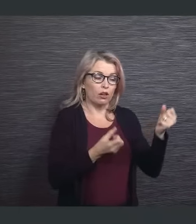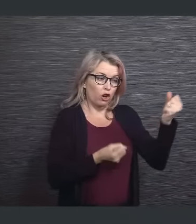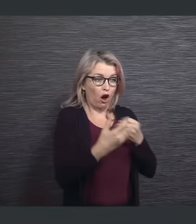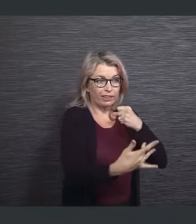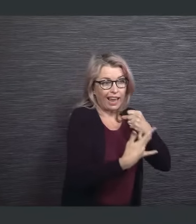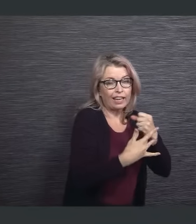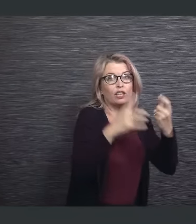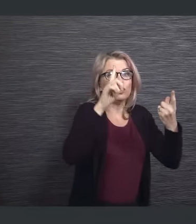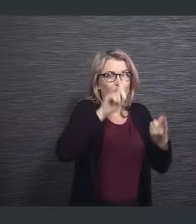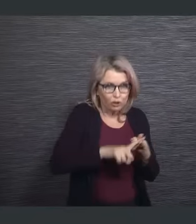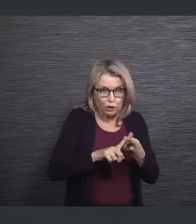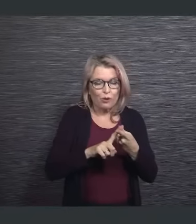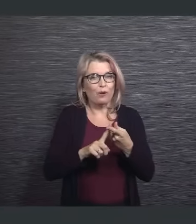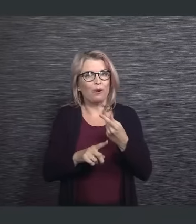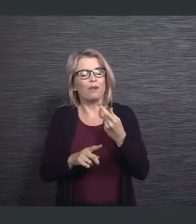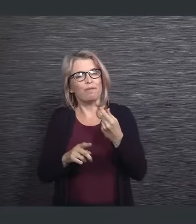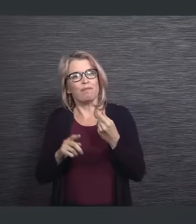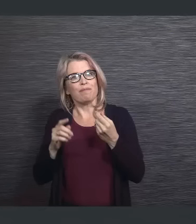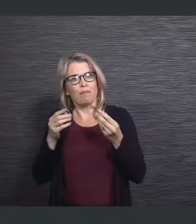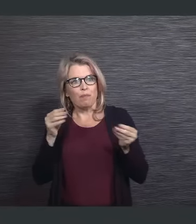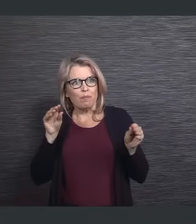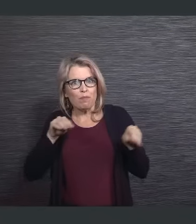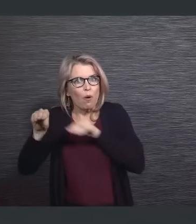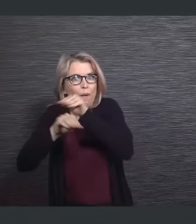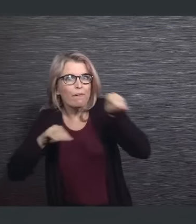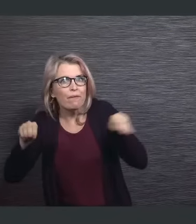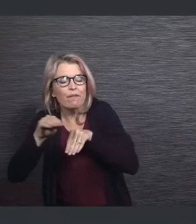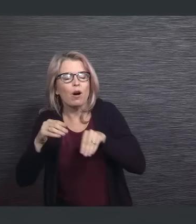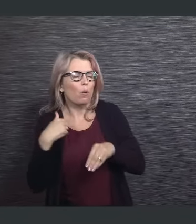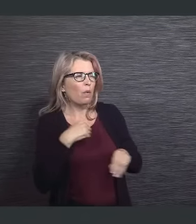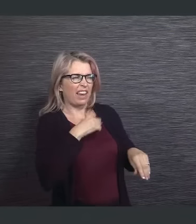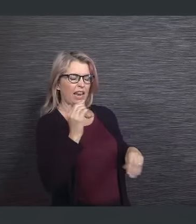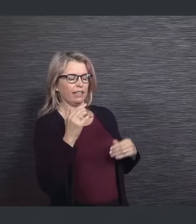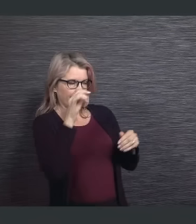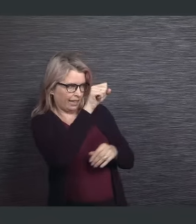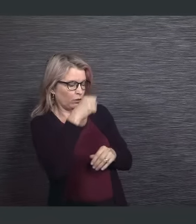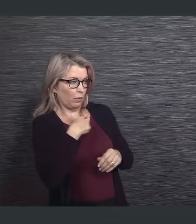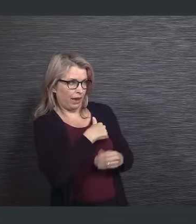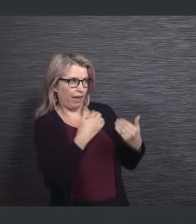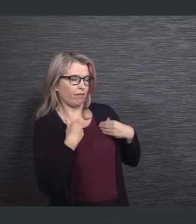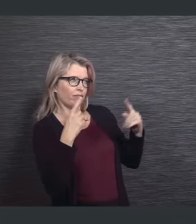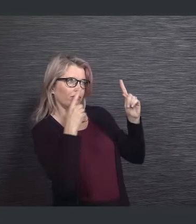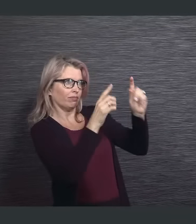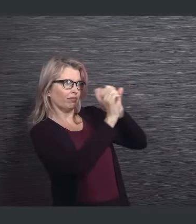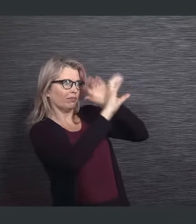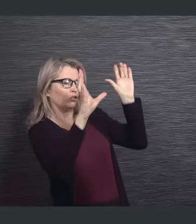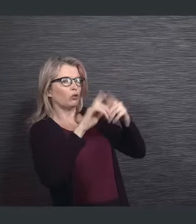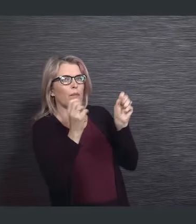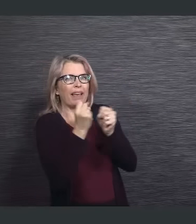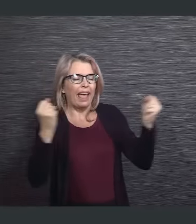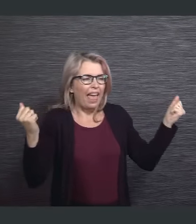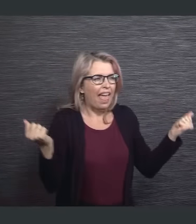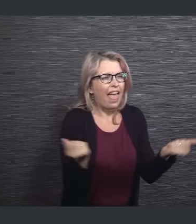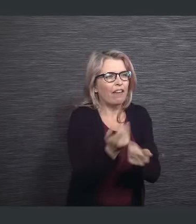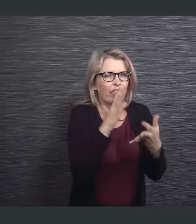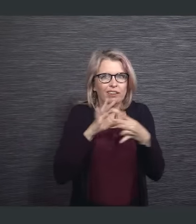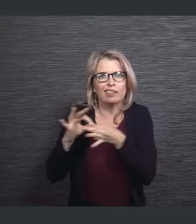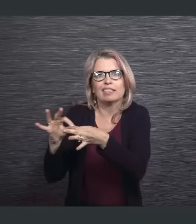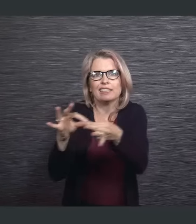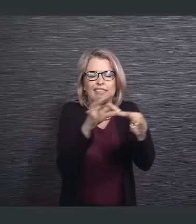Yes, we are on a mission to really make everyone and everything connected and intelligent.